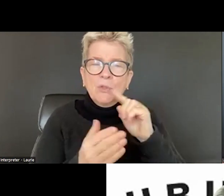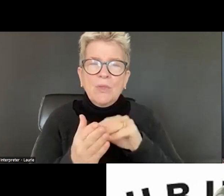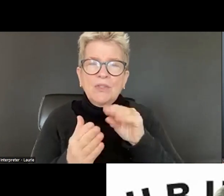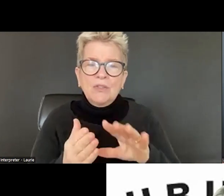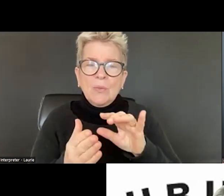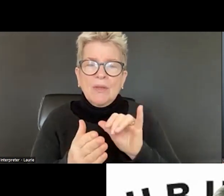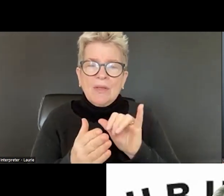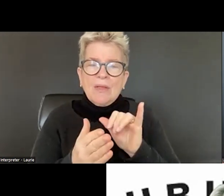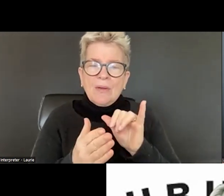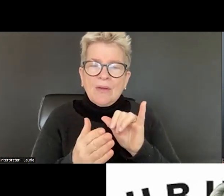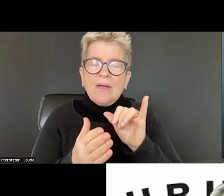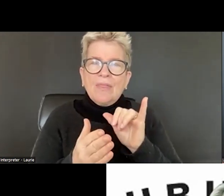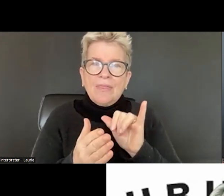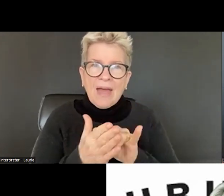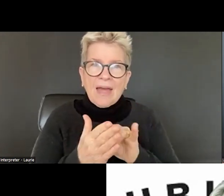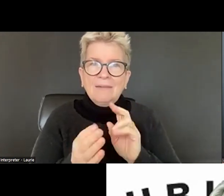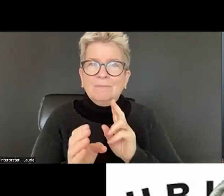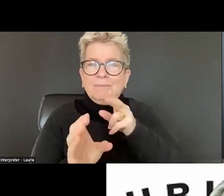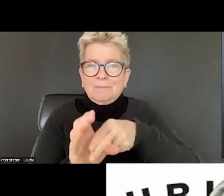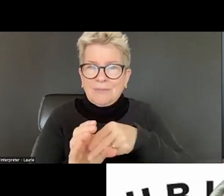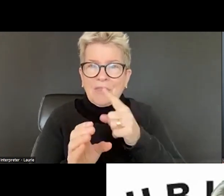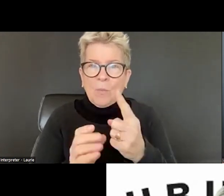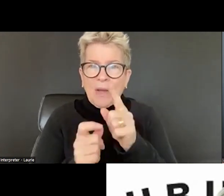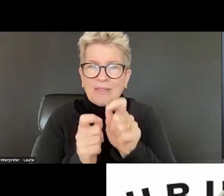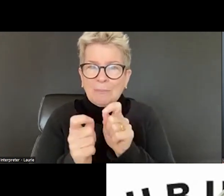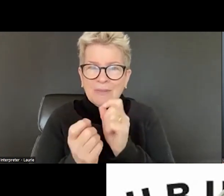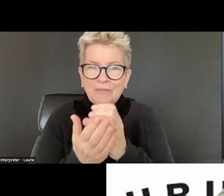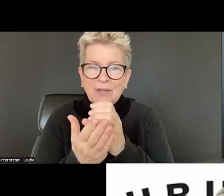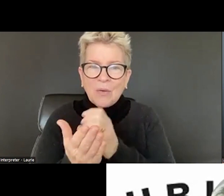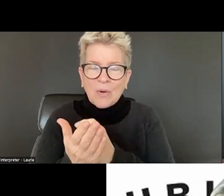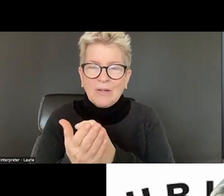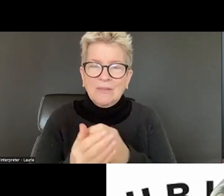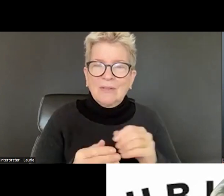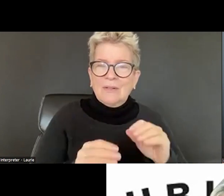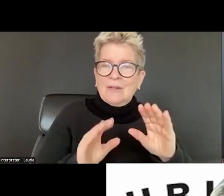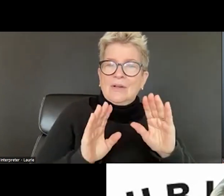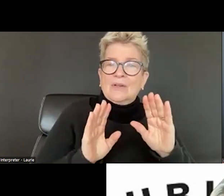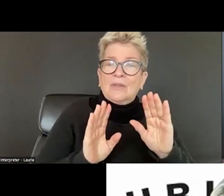one particular course wow well it's a great story on the power of financial education as